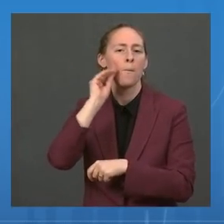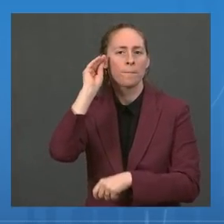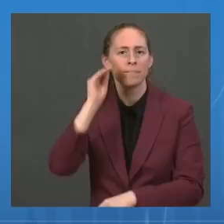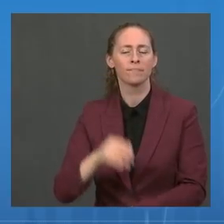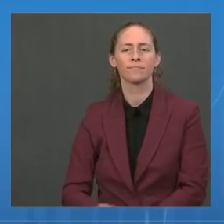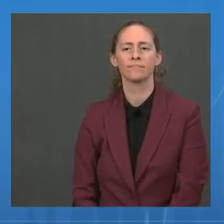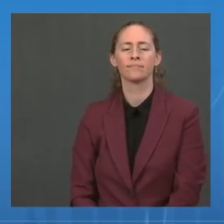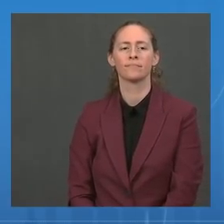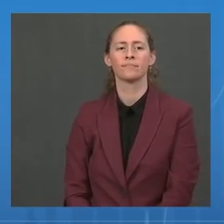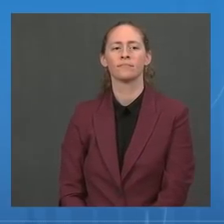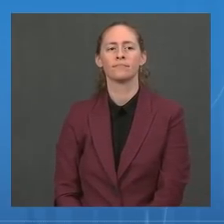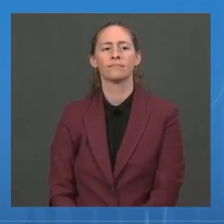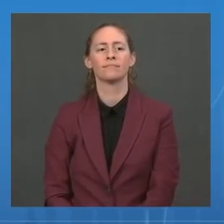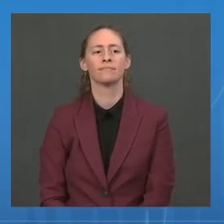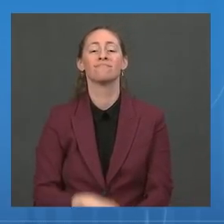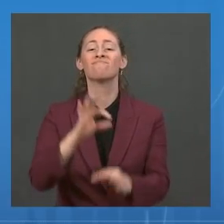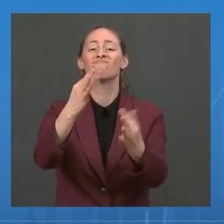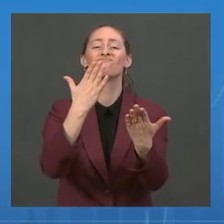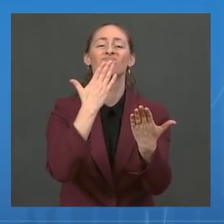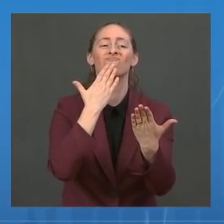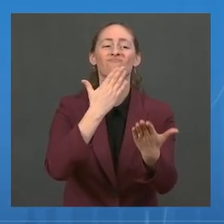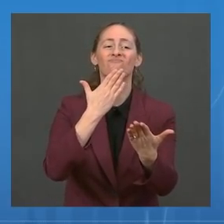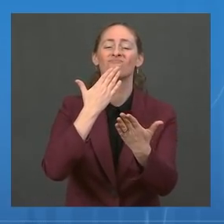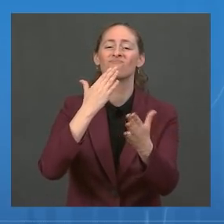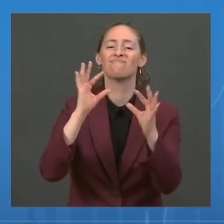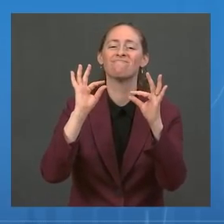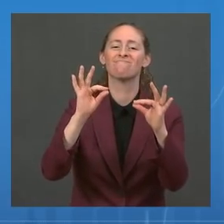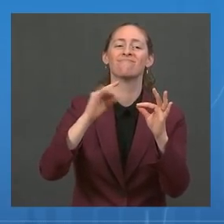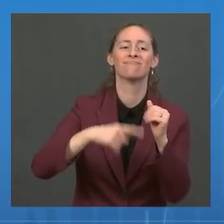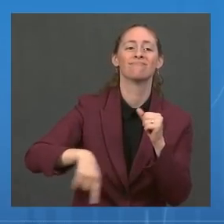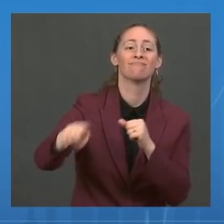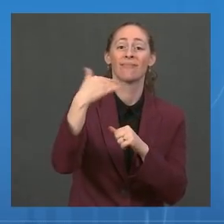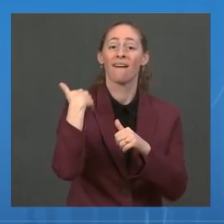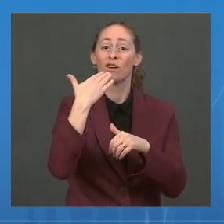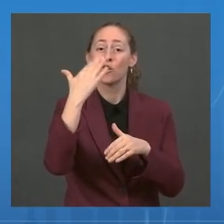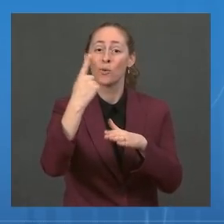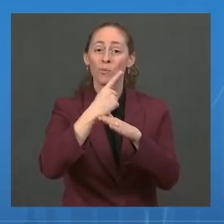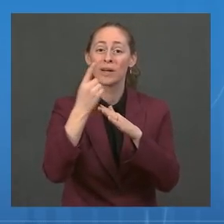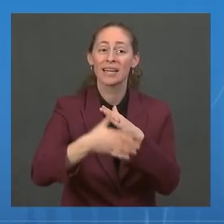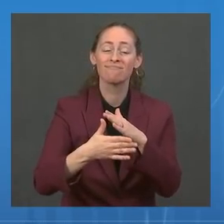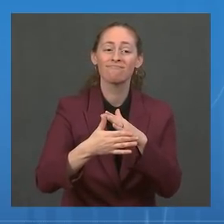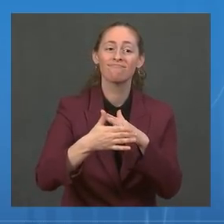Thank you for today. I hope everybody has a good weekend. And I look forward to next week's briefing.